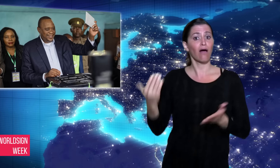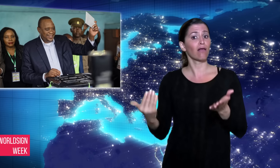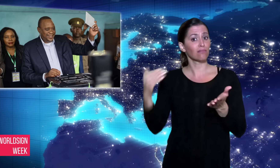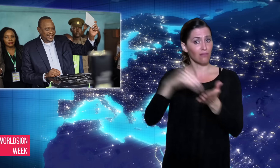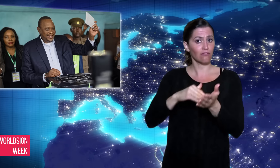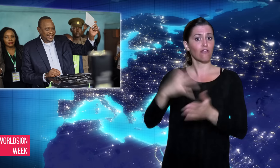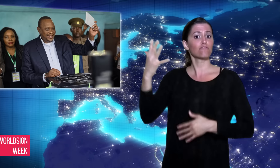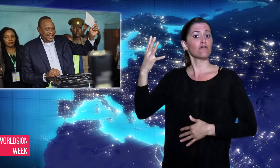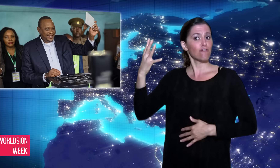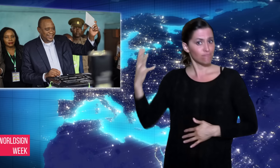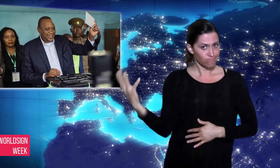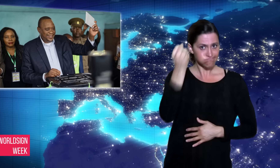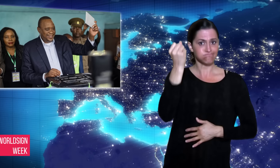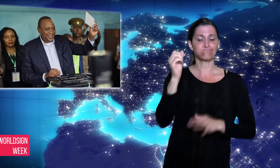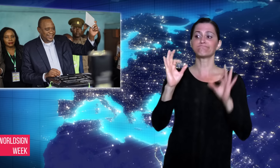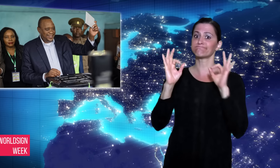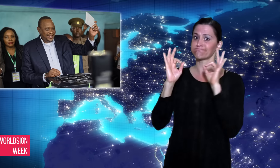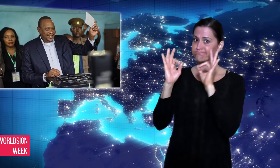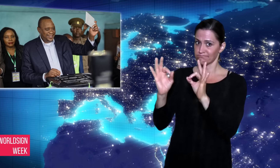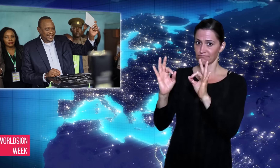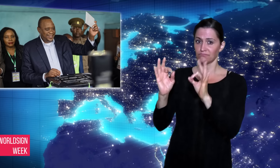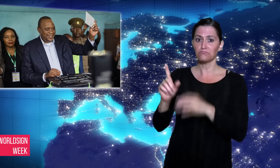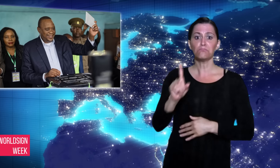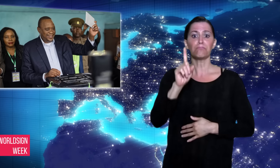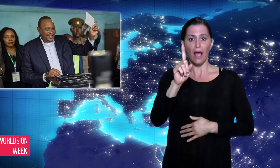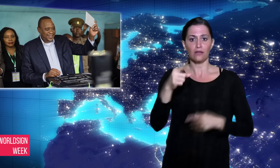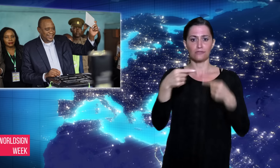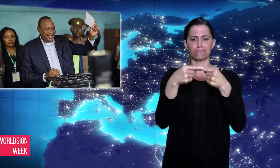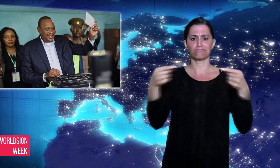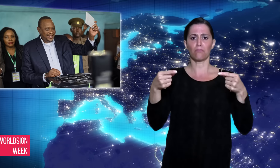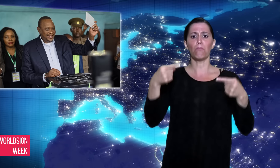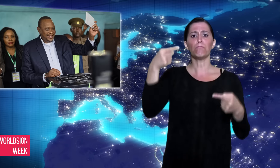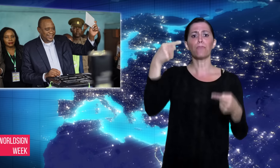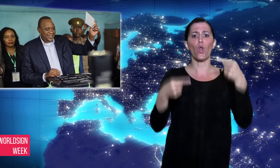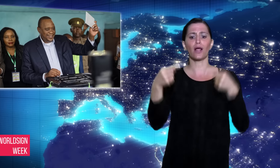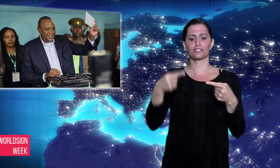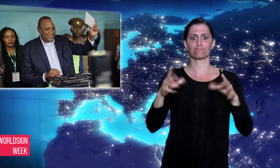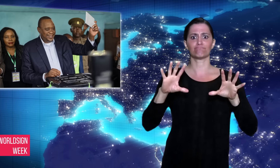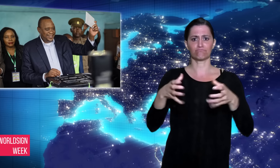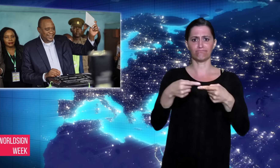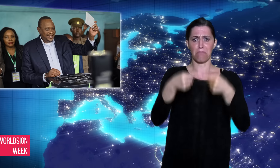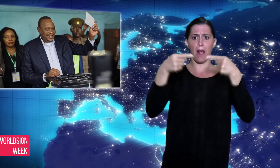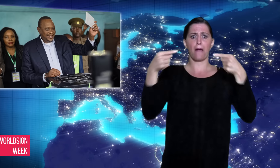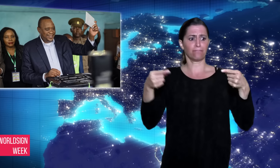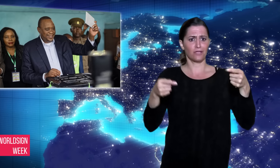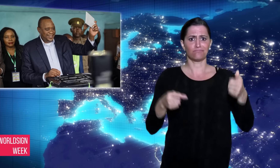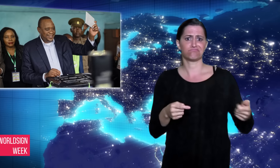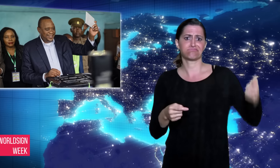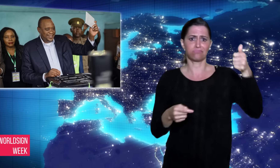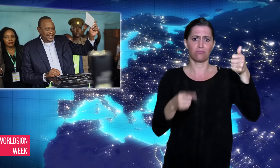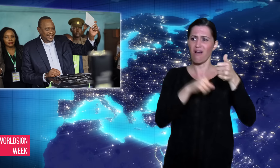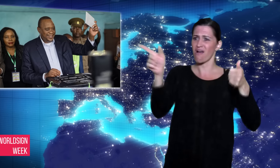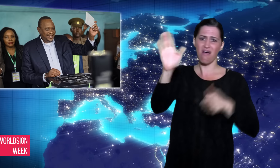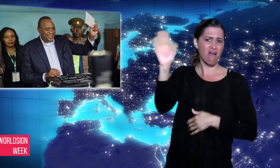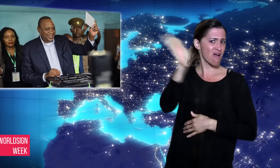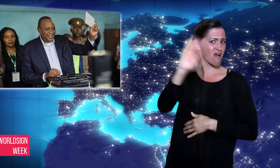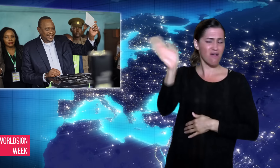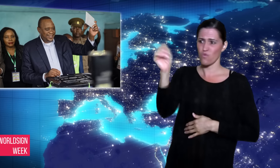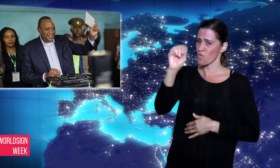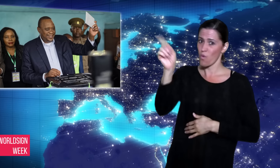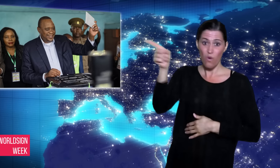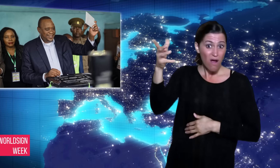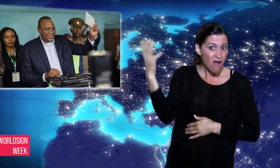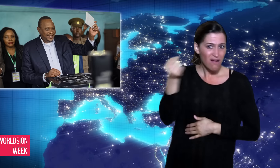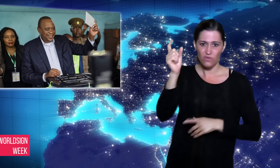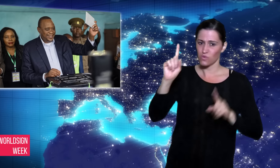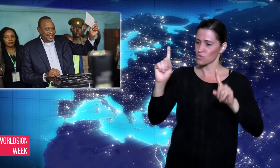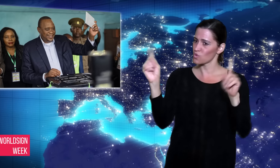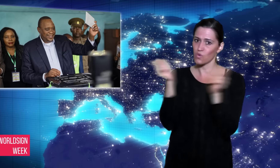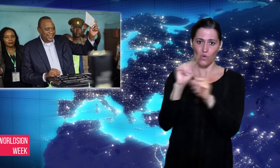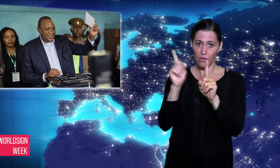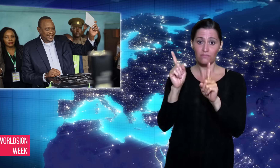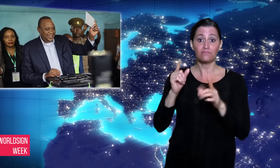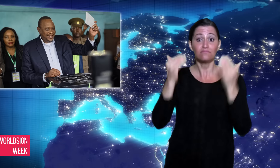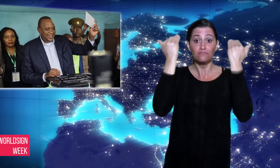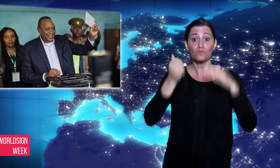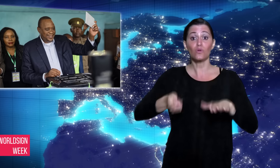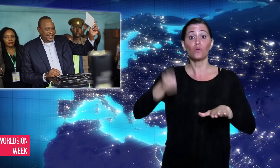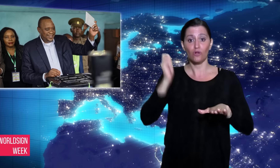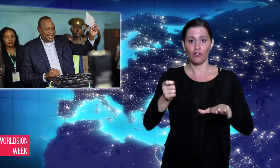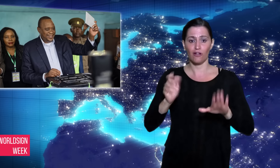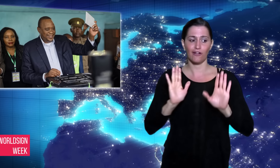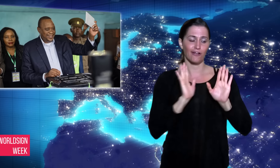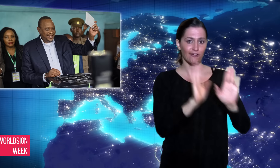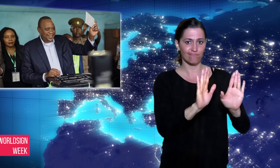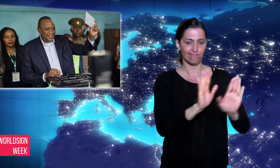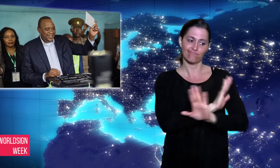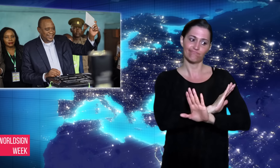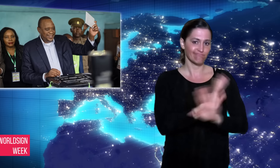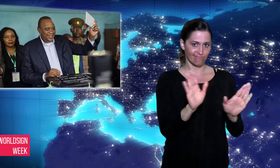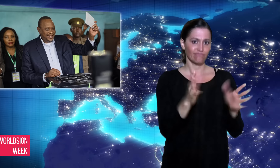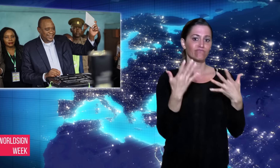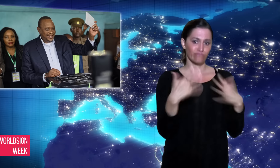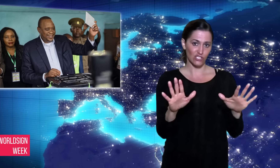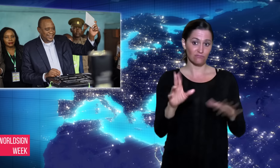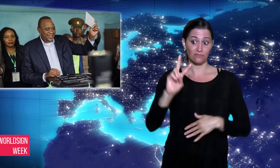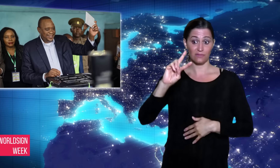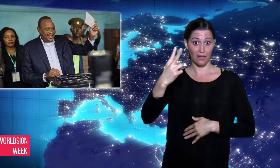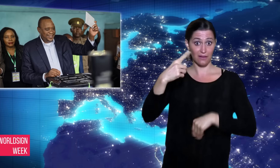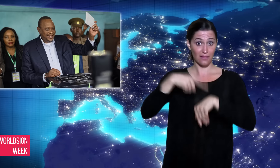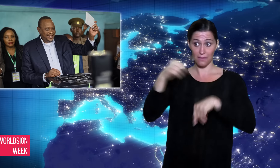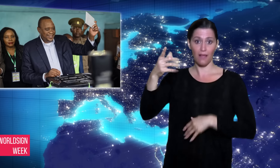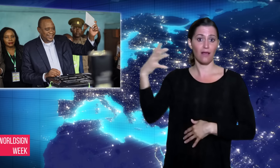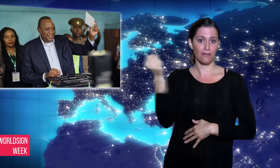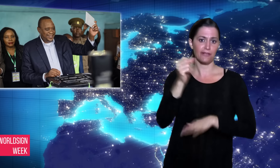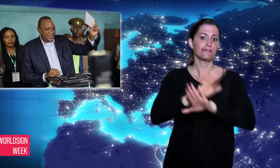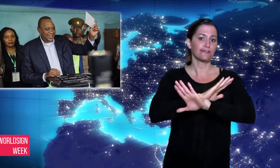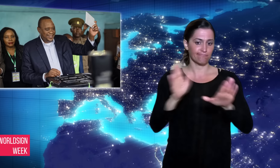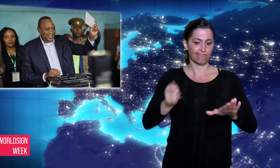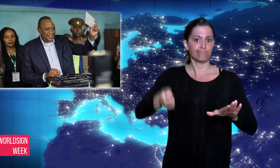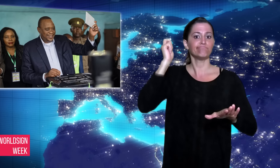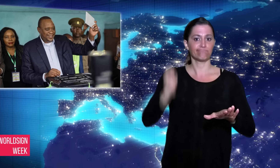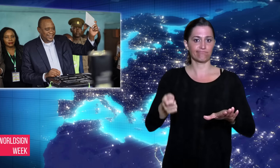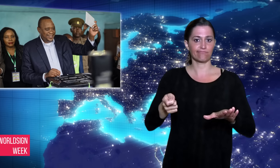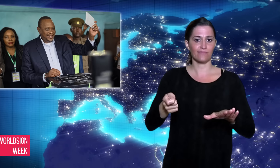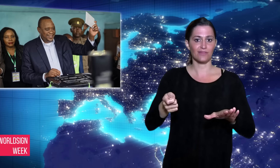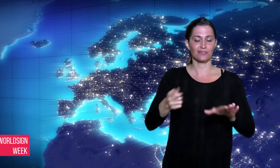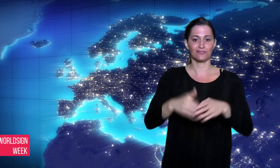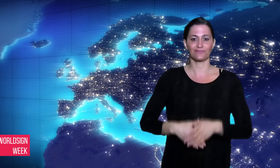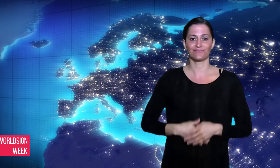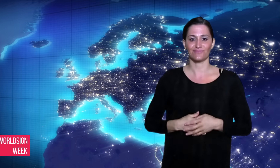the opposition leader.